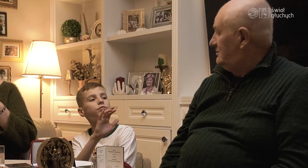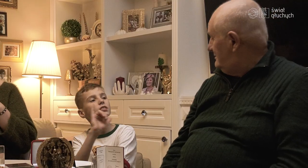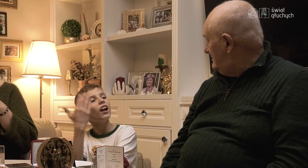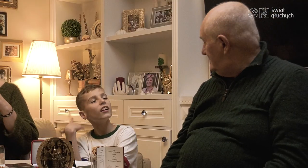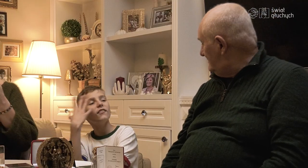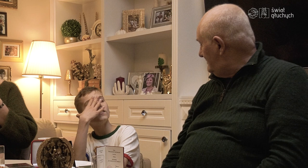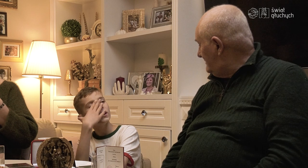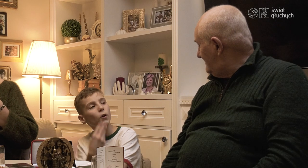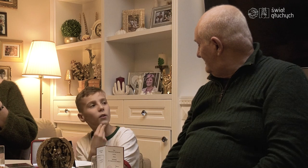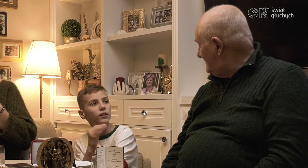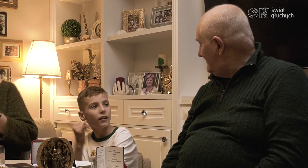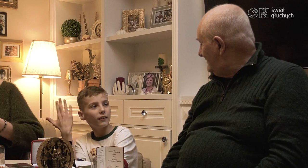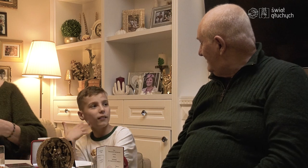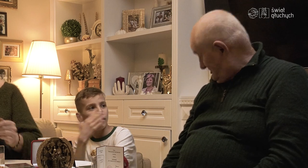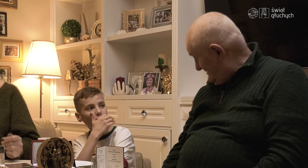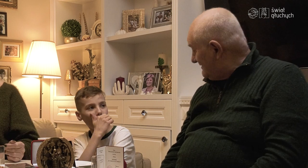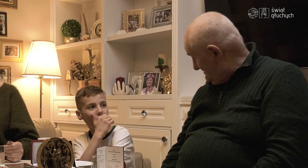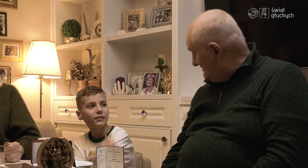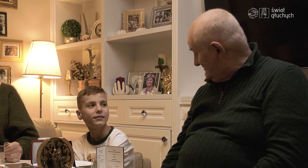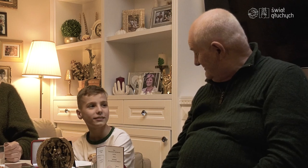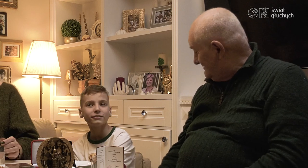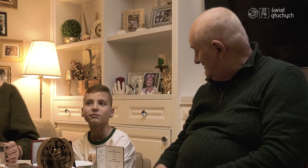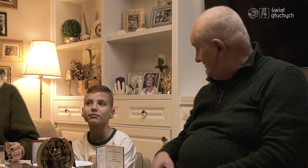[Maks]: What was life like before?